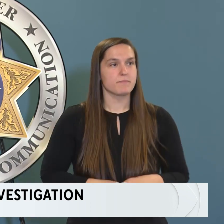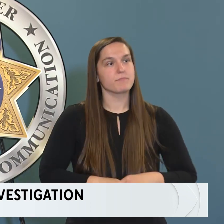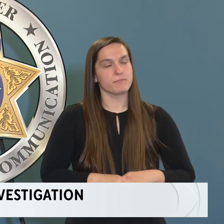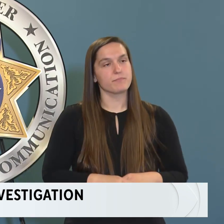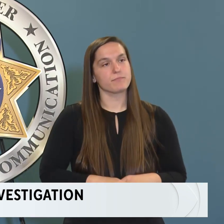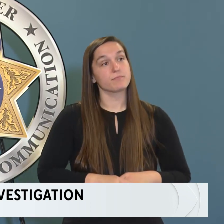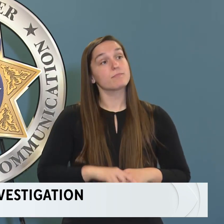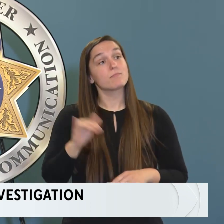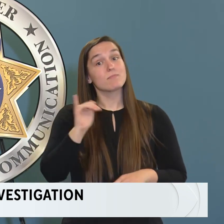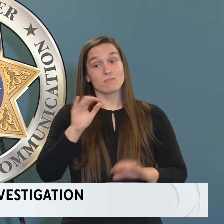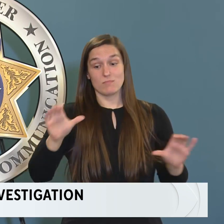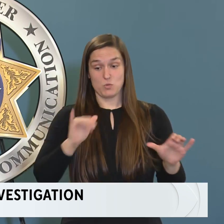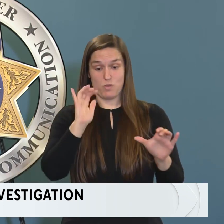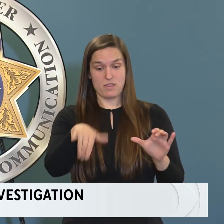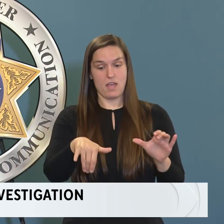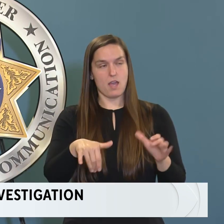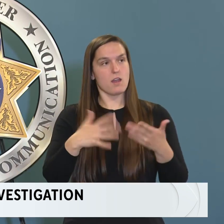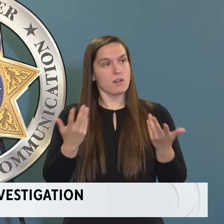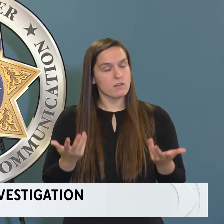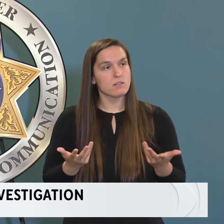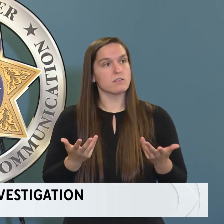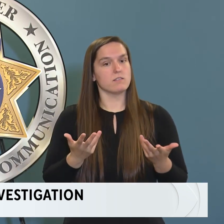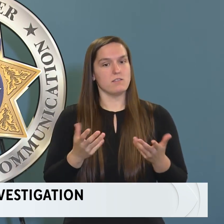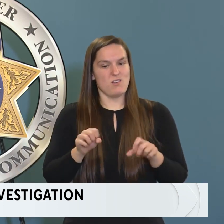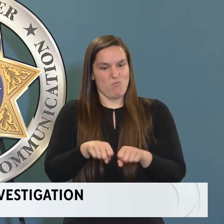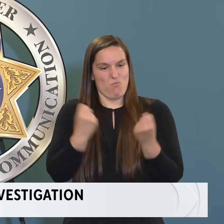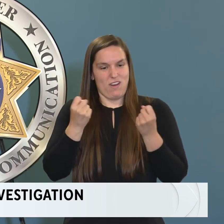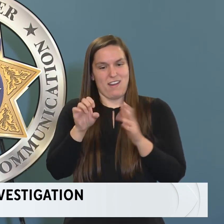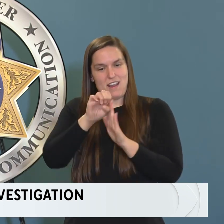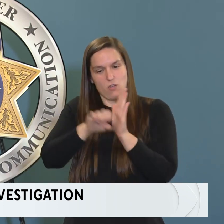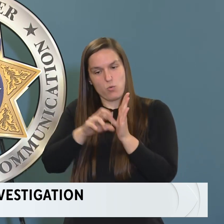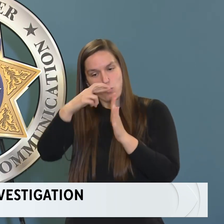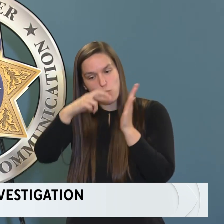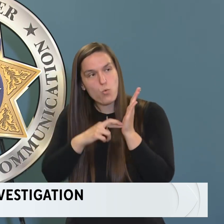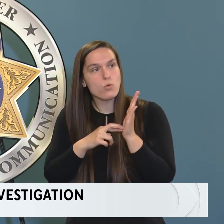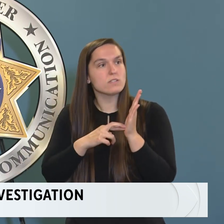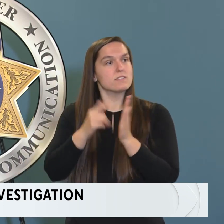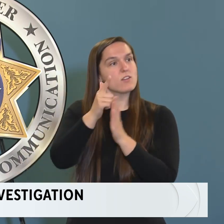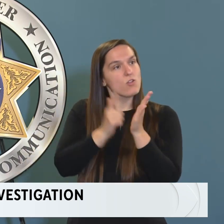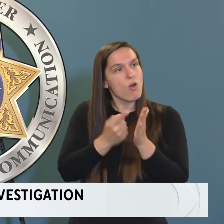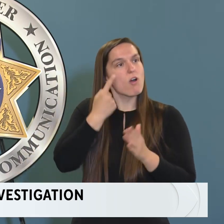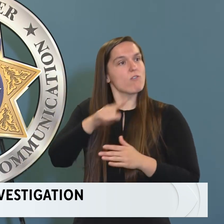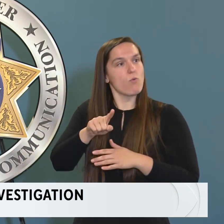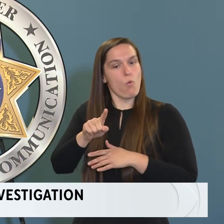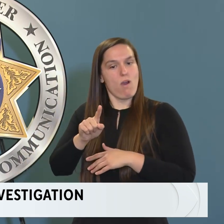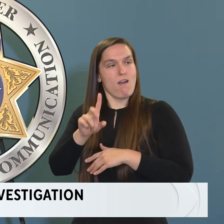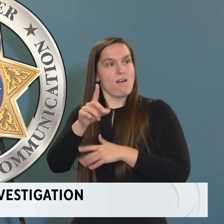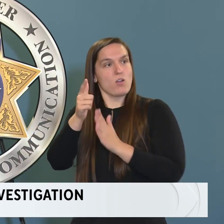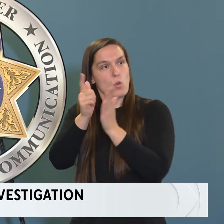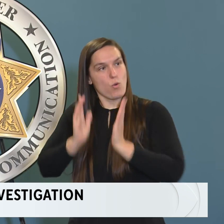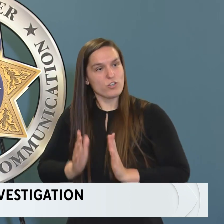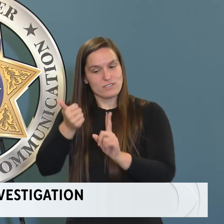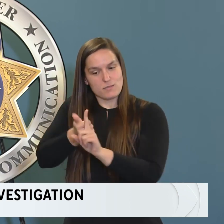WEEKS. WE HAVE TWO SHOW A JUDGE THAT WE HAVE EVIDENCE TO MOVE FORWARD WITH THE CRIMINAL PROSECUTION AND A JUDGE WOULD DISMISS THIS PROSECUTION FOR A LACK OF ANY EVIDENCE. ALSO